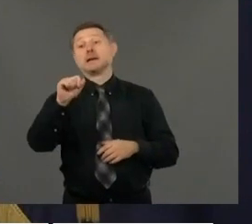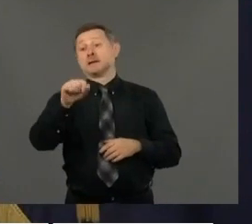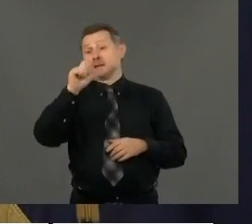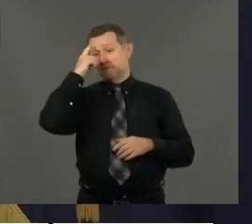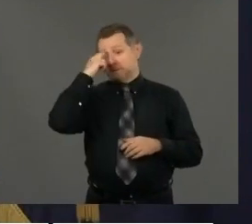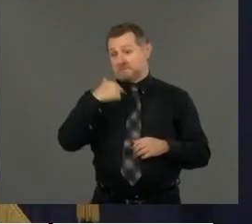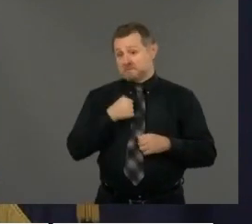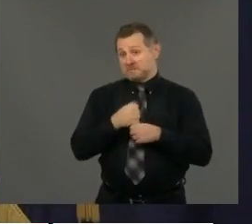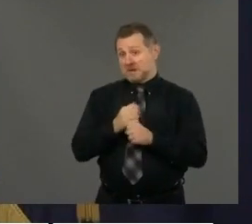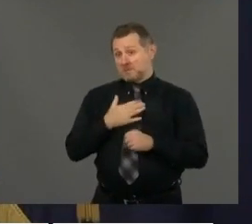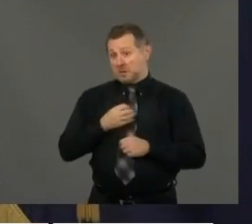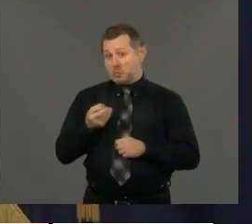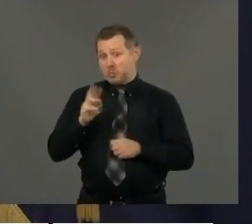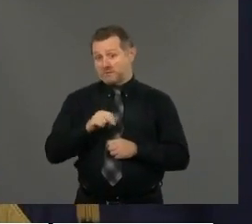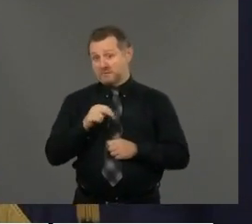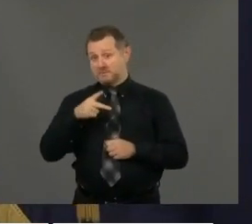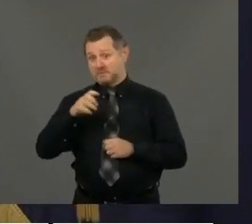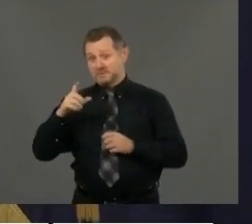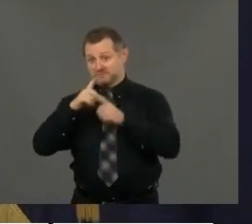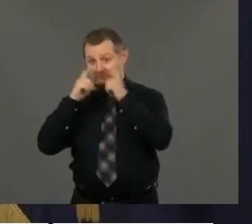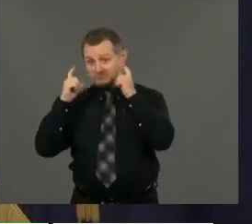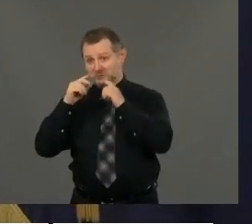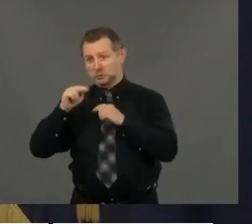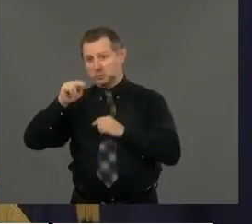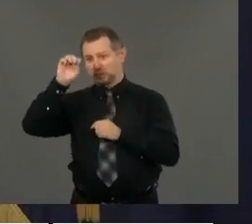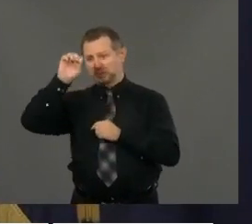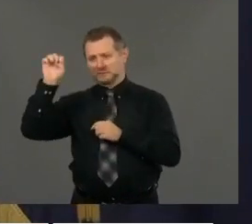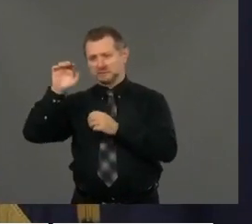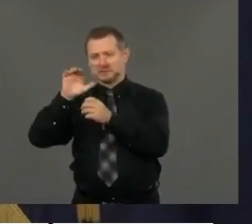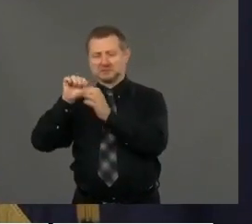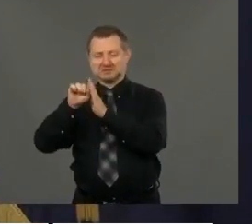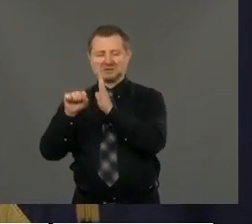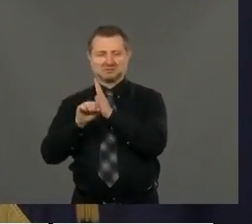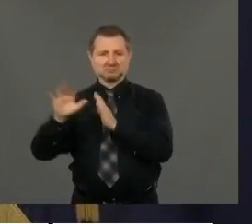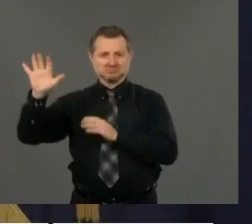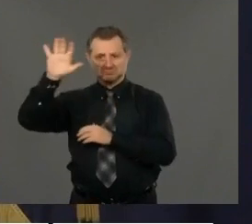THE CONSORTIUM WAS A LONGER- TERM PRODUCTION MODE.